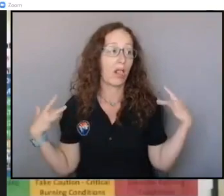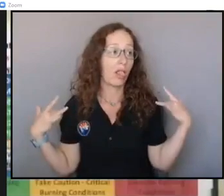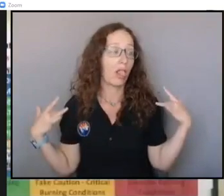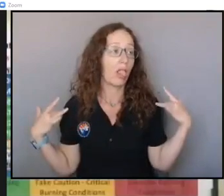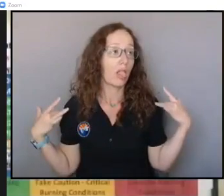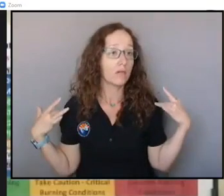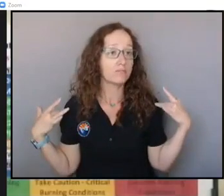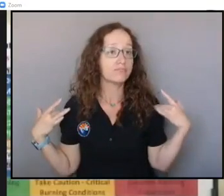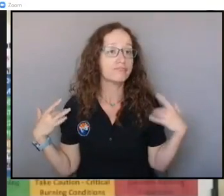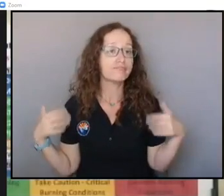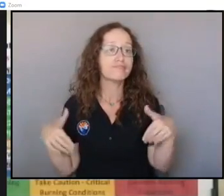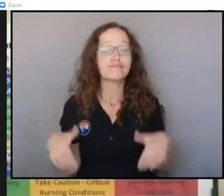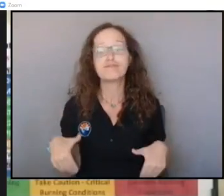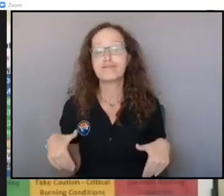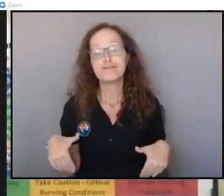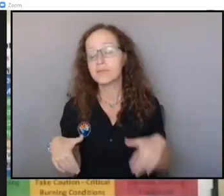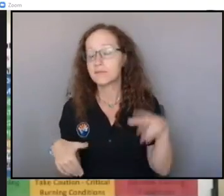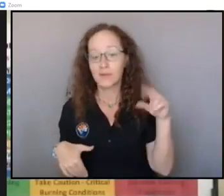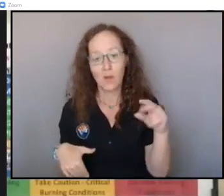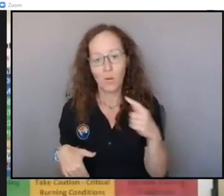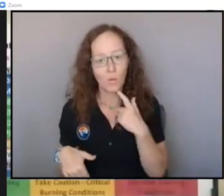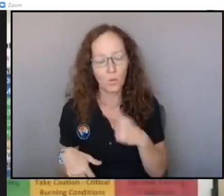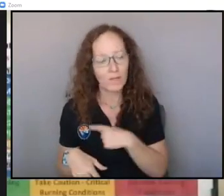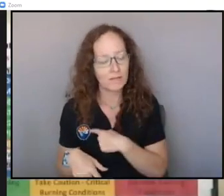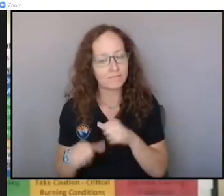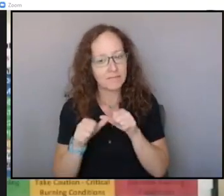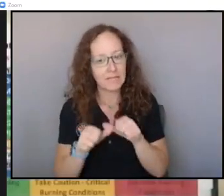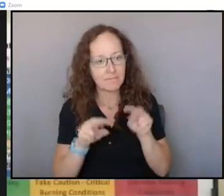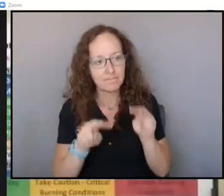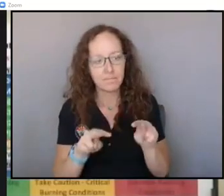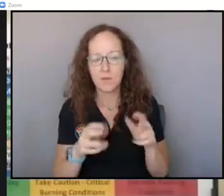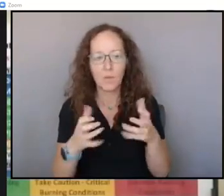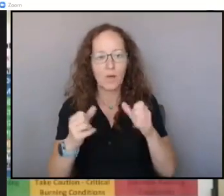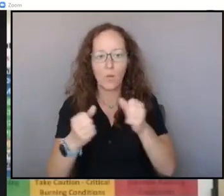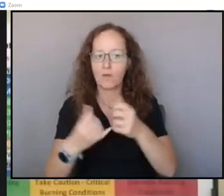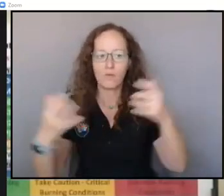WE HAVE. WE HAVE MULTIPLE CONTINGENCY LINES, WHETHER IT IS THE SOUTH ZONE, THE WEST ZONE OR THE EAST ZONE IN